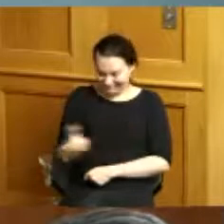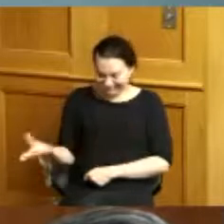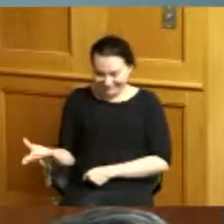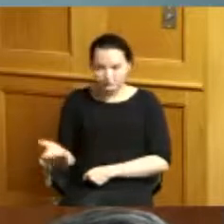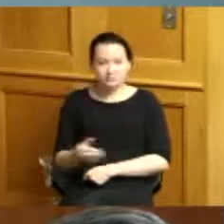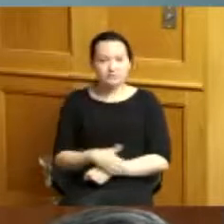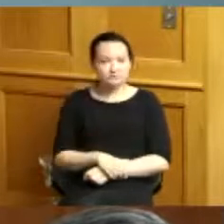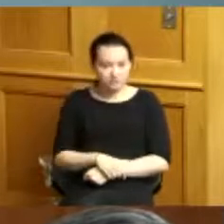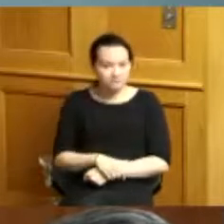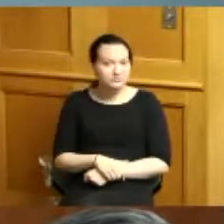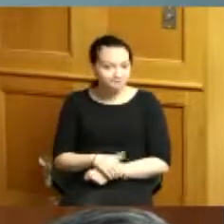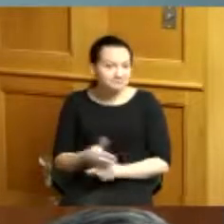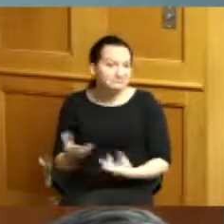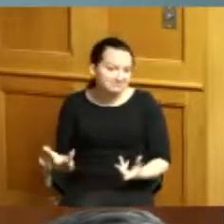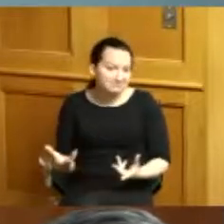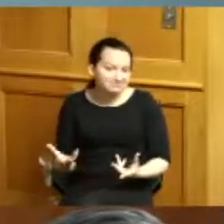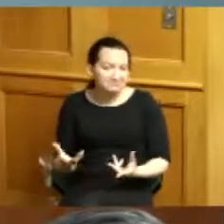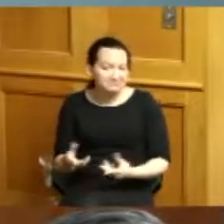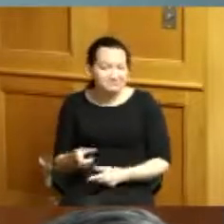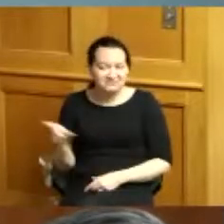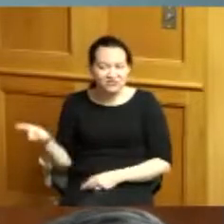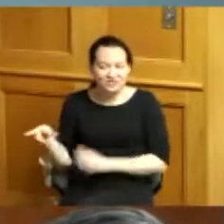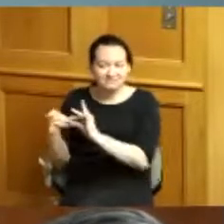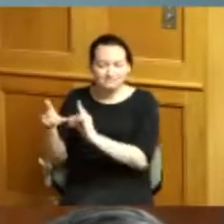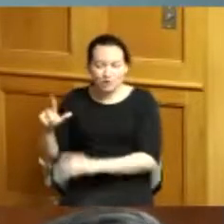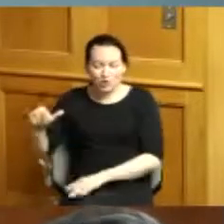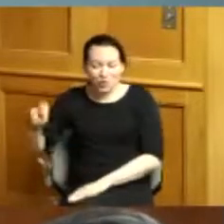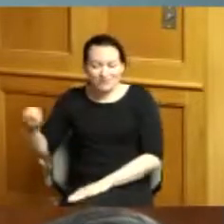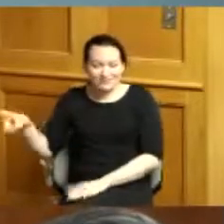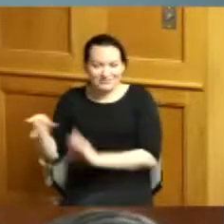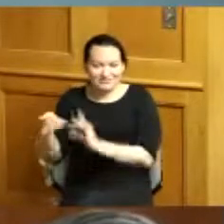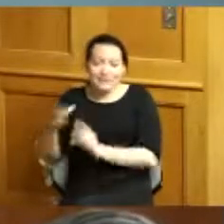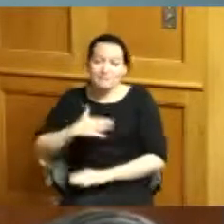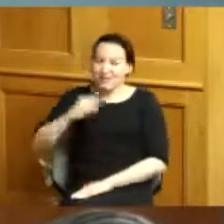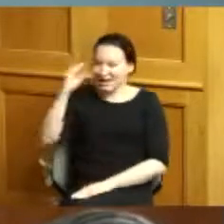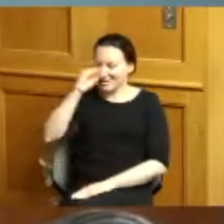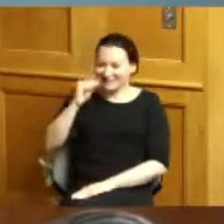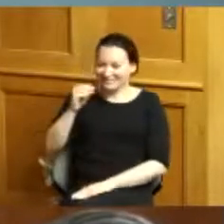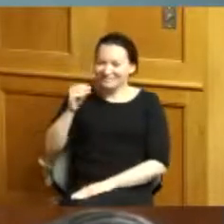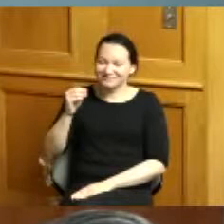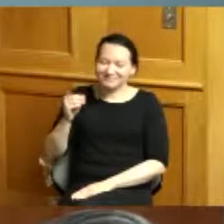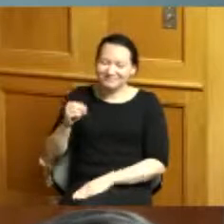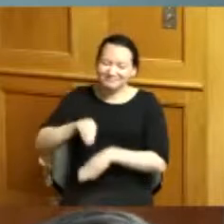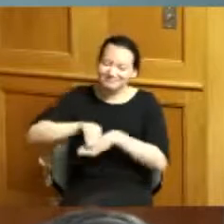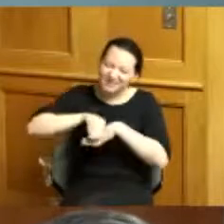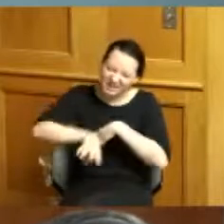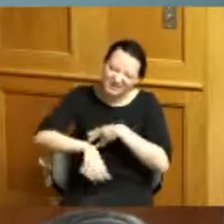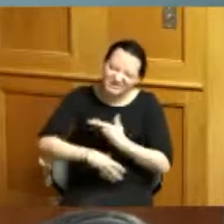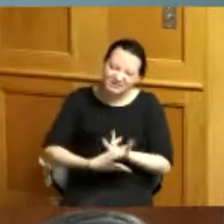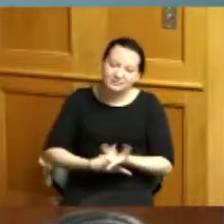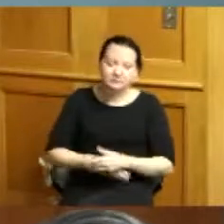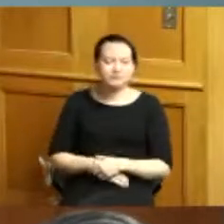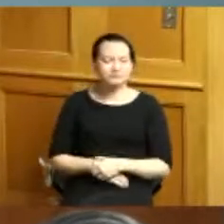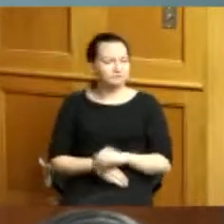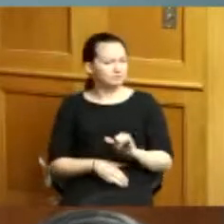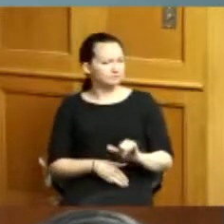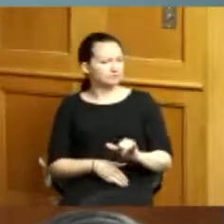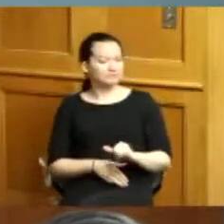is as Lauren outlined is in my opinion kind of factored into this okay the uncertainties we've